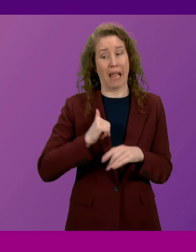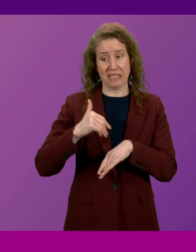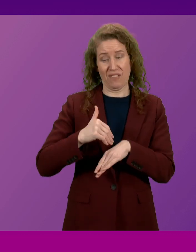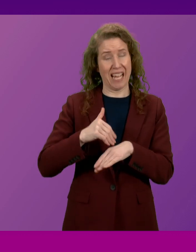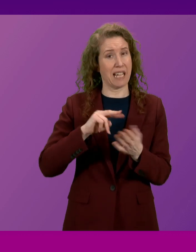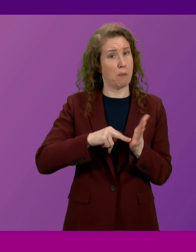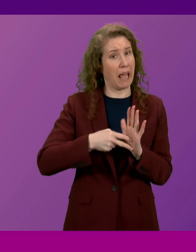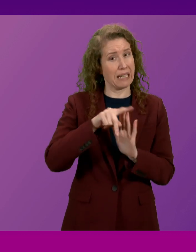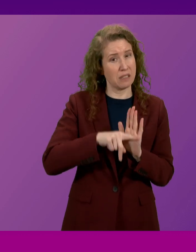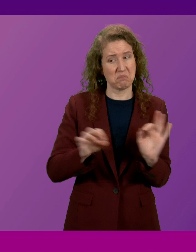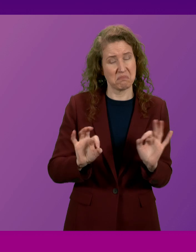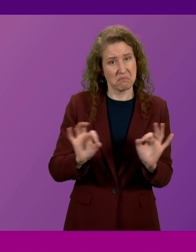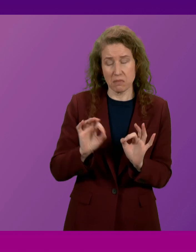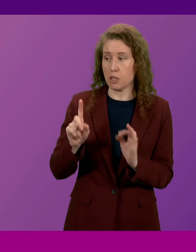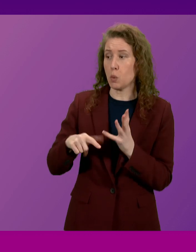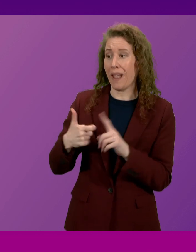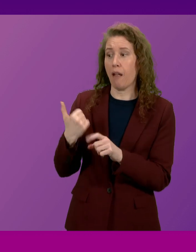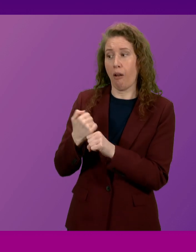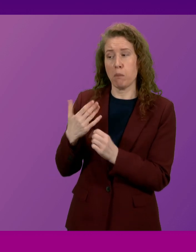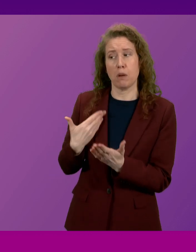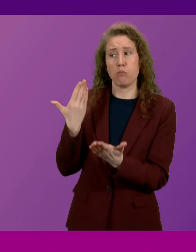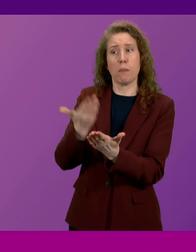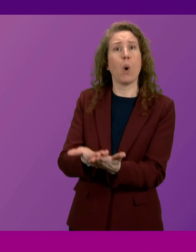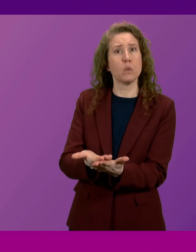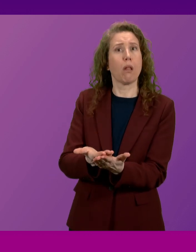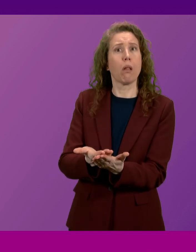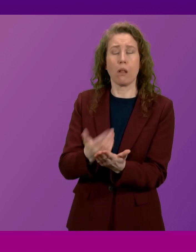arising from the UK Government’s proposal to provide bill discounts to people who live